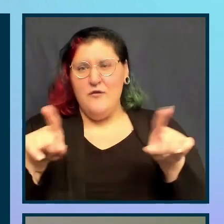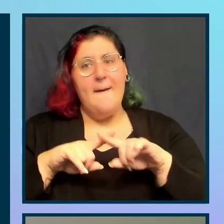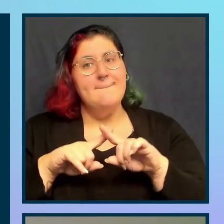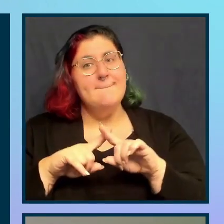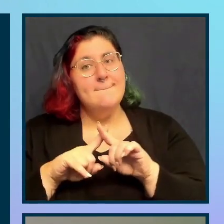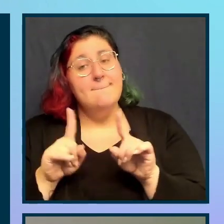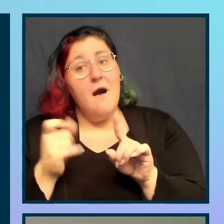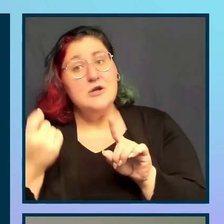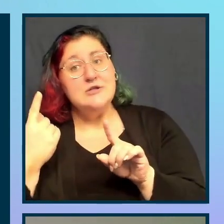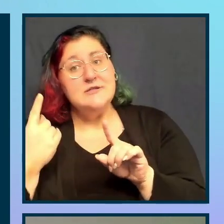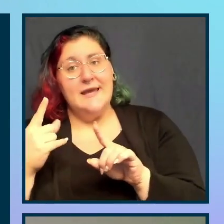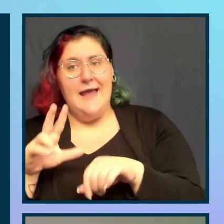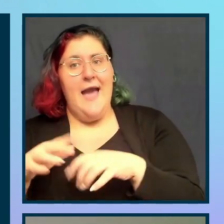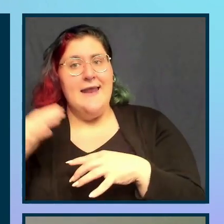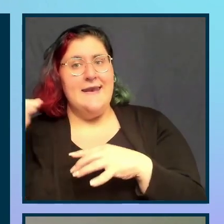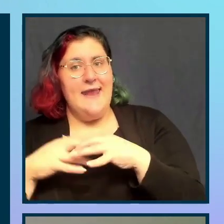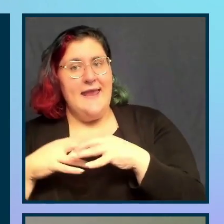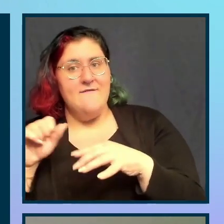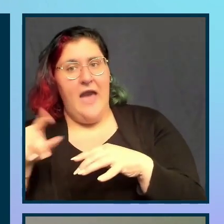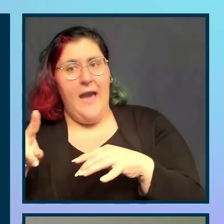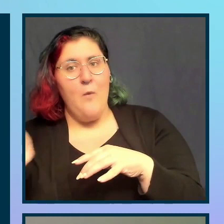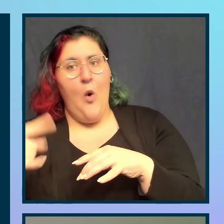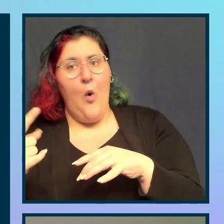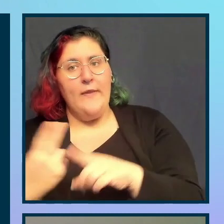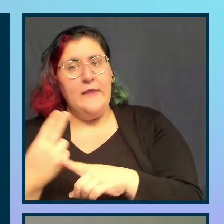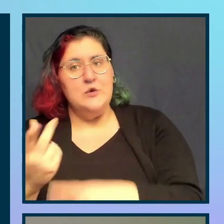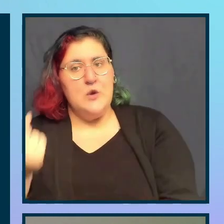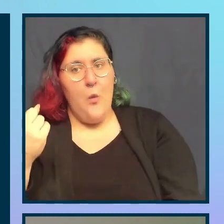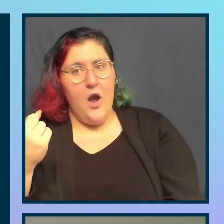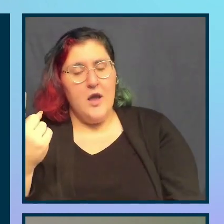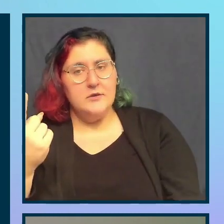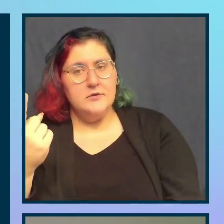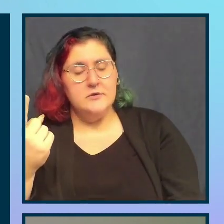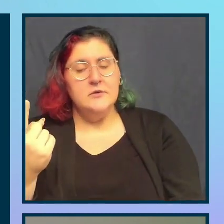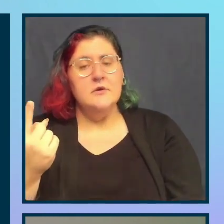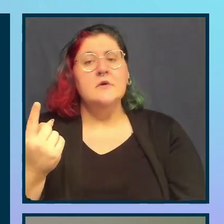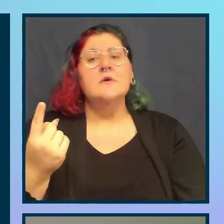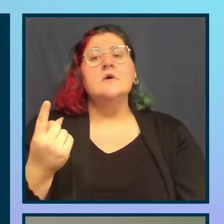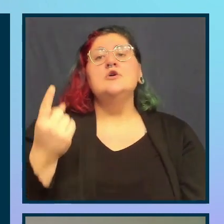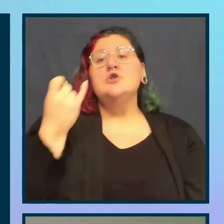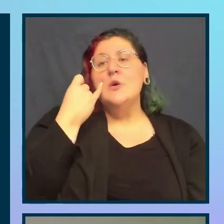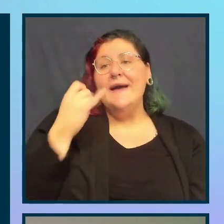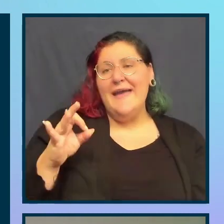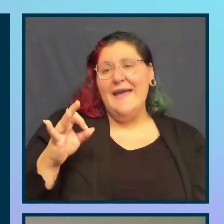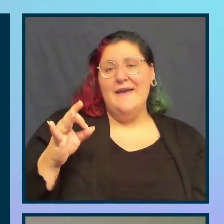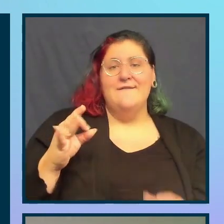And also as a quick, aside, if you're building a hybrid native app, like an electron, this gets more complex because the users may come in